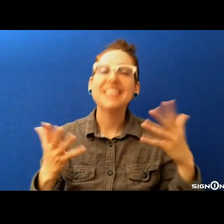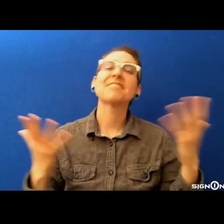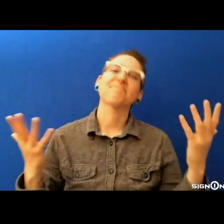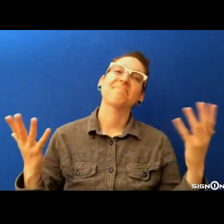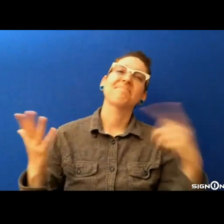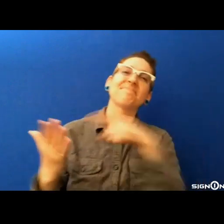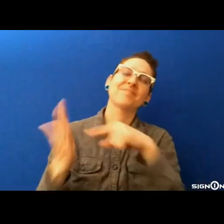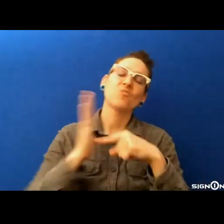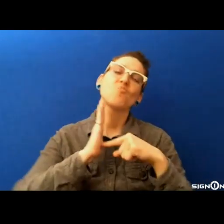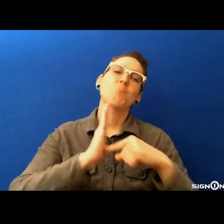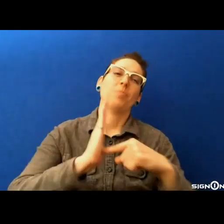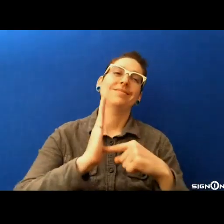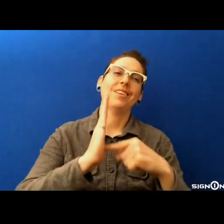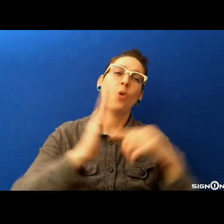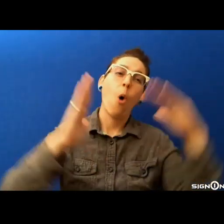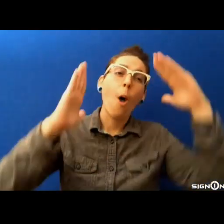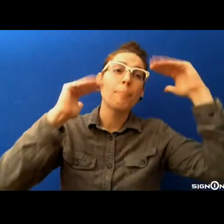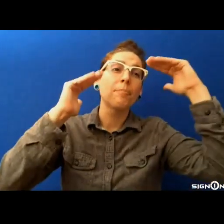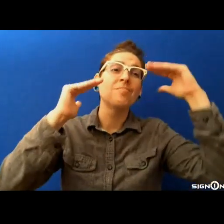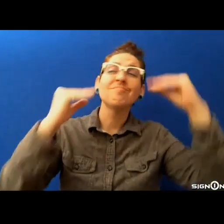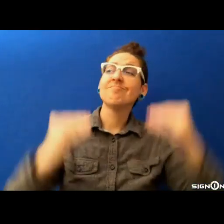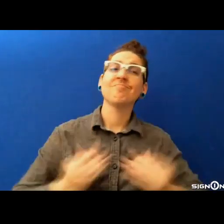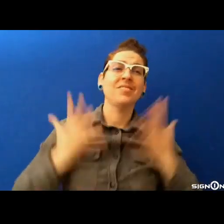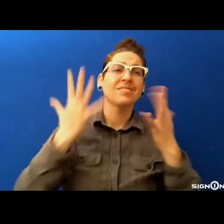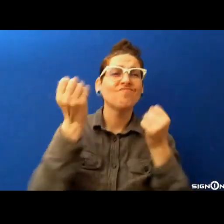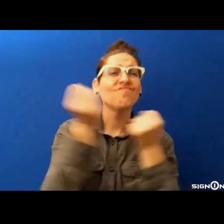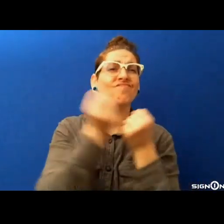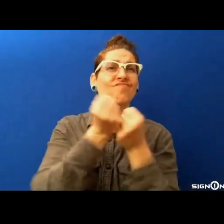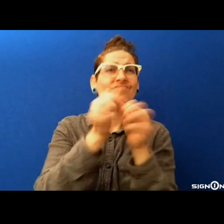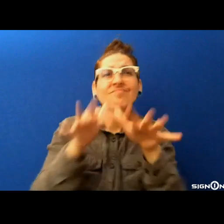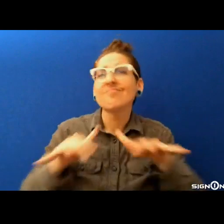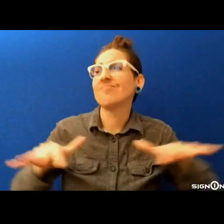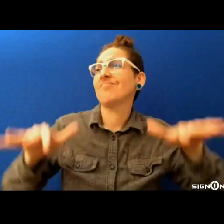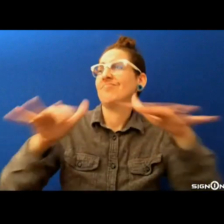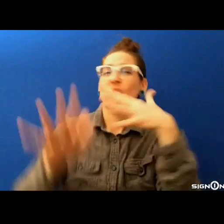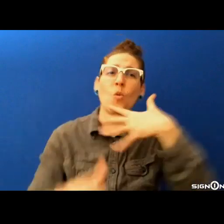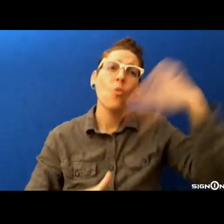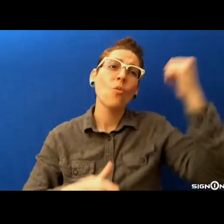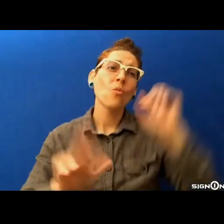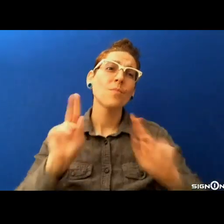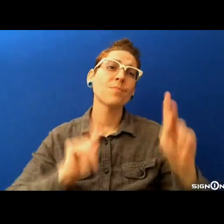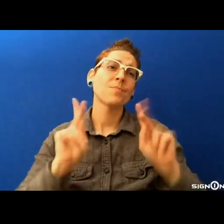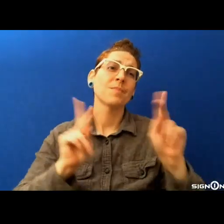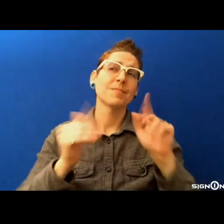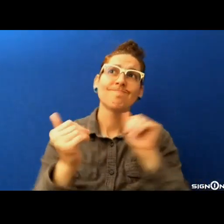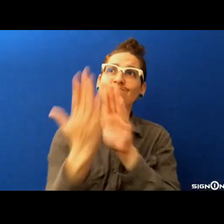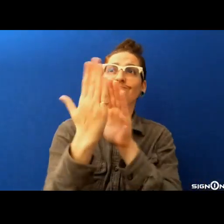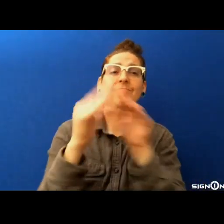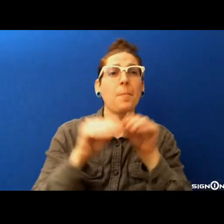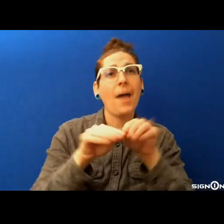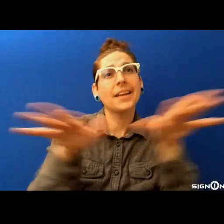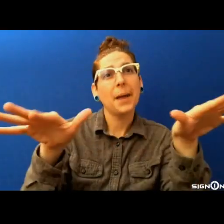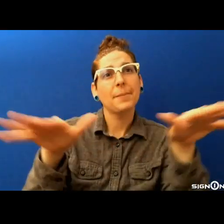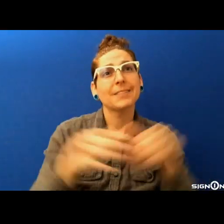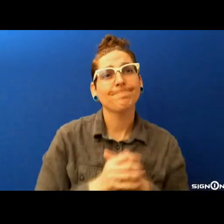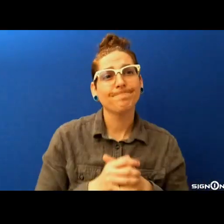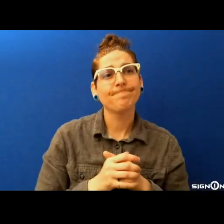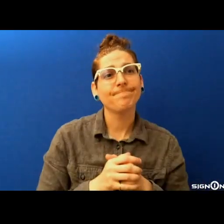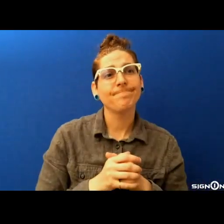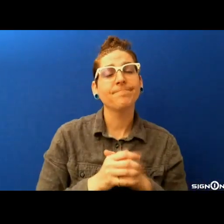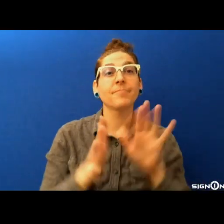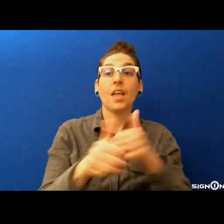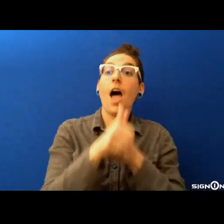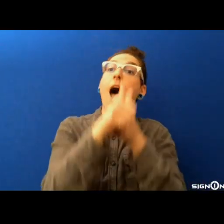said she represents hope for all the elderly facing this pandemic.